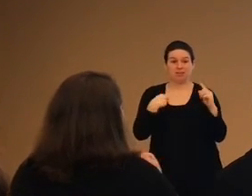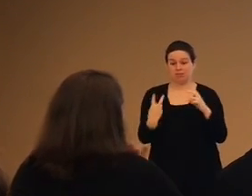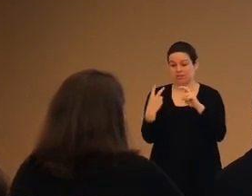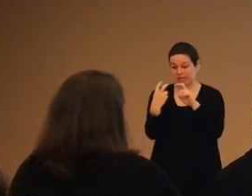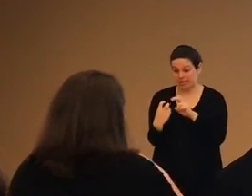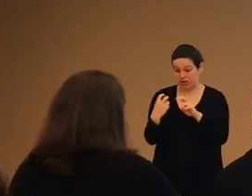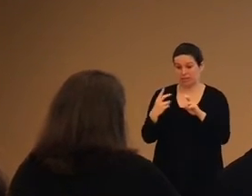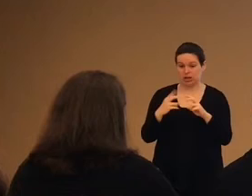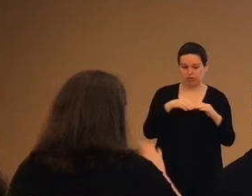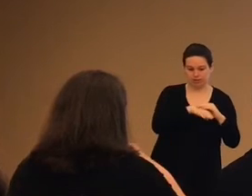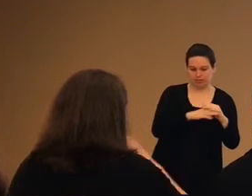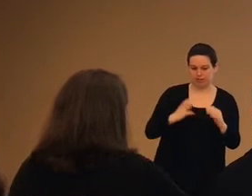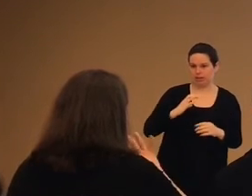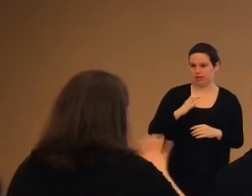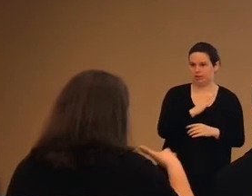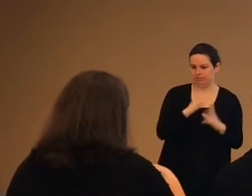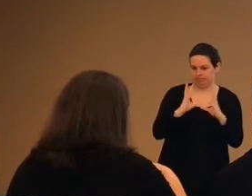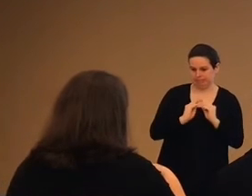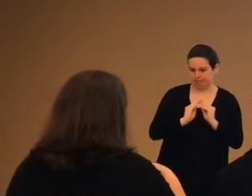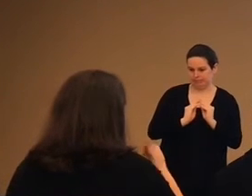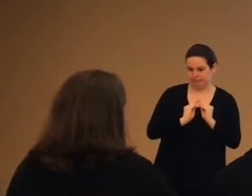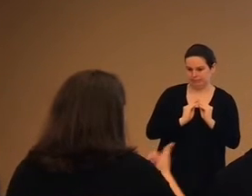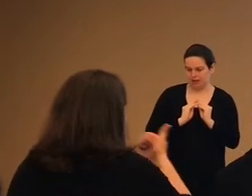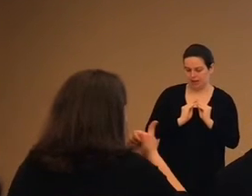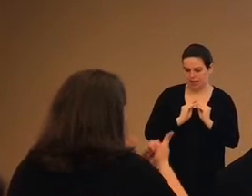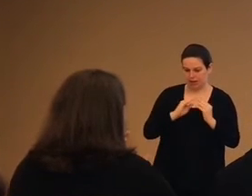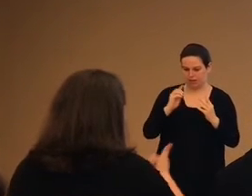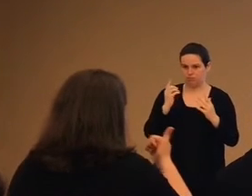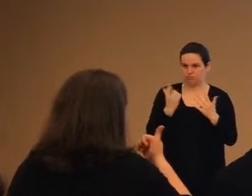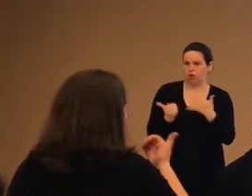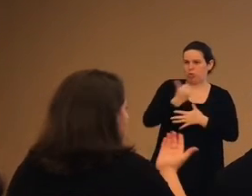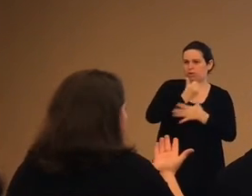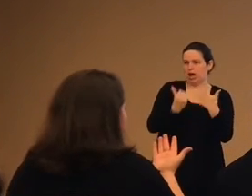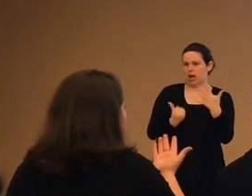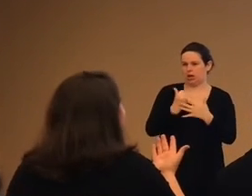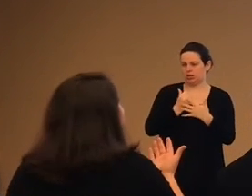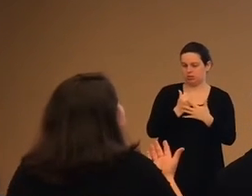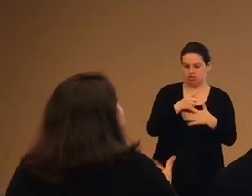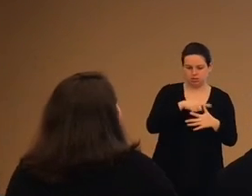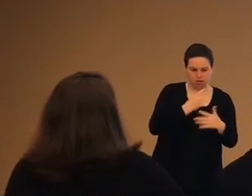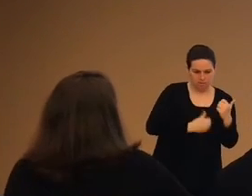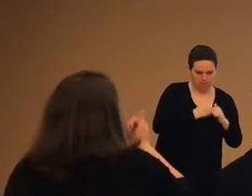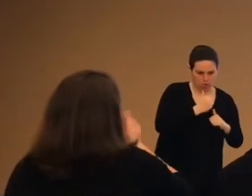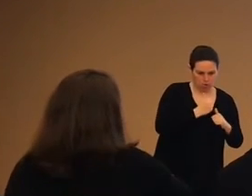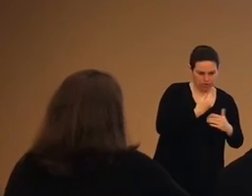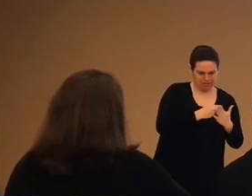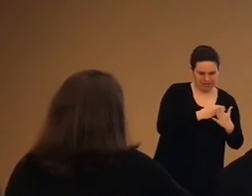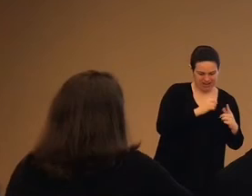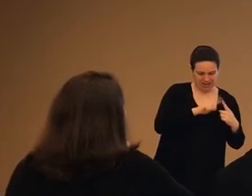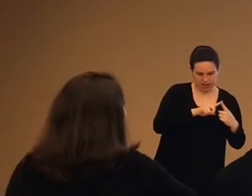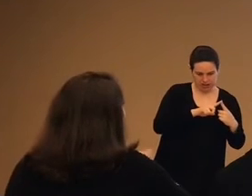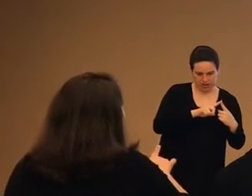That's all staff and prioritized it to what's going to take the most money, but what's going to then not cost money?